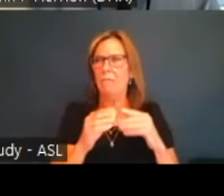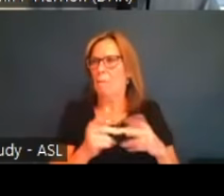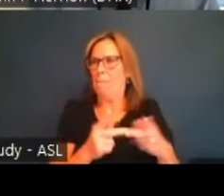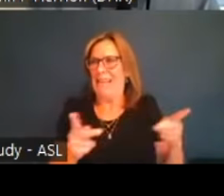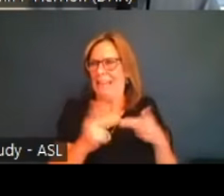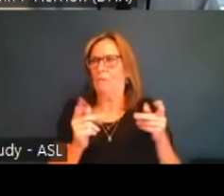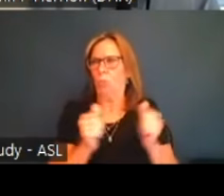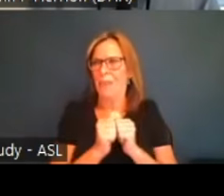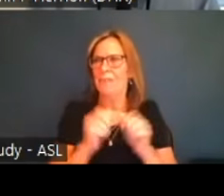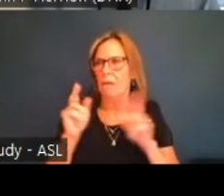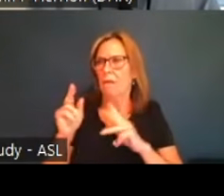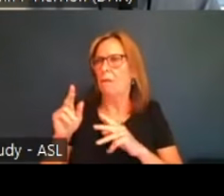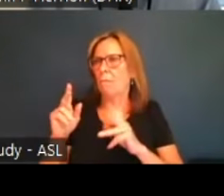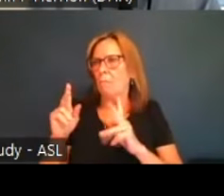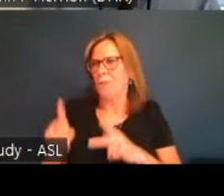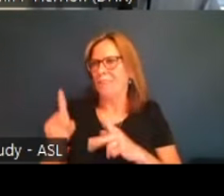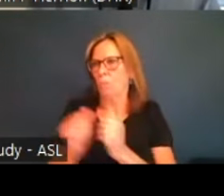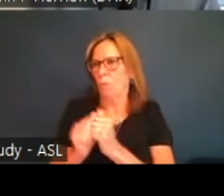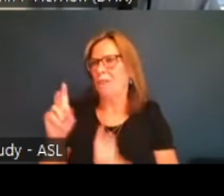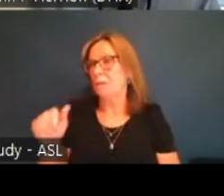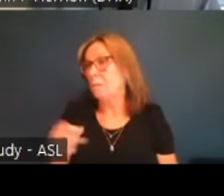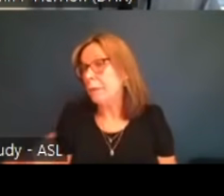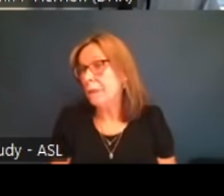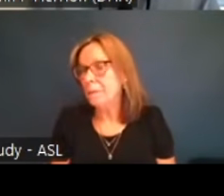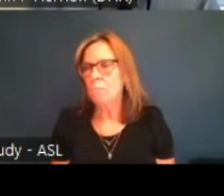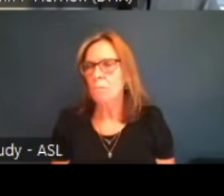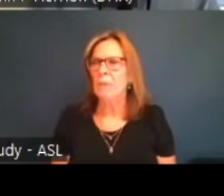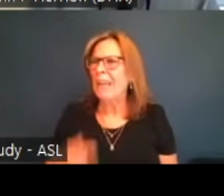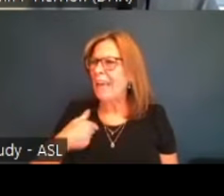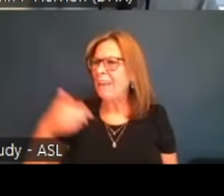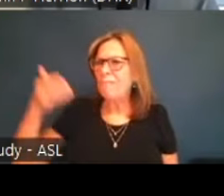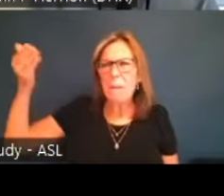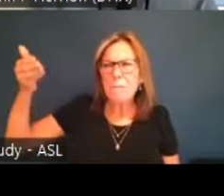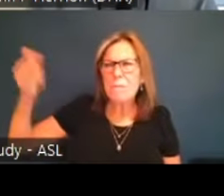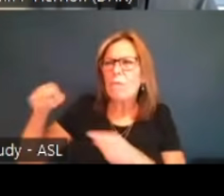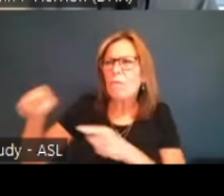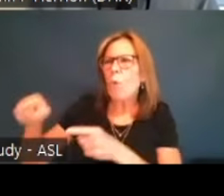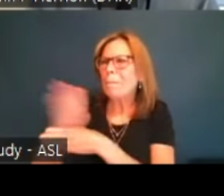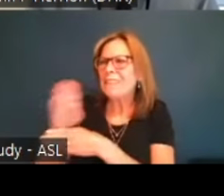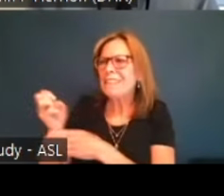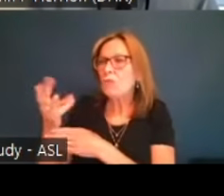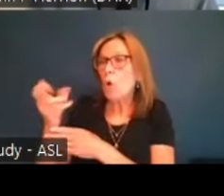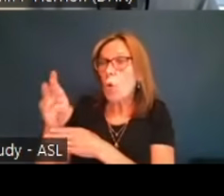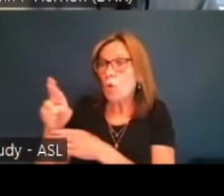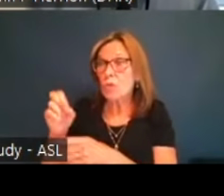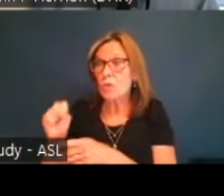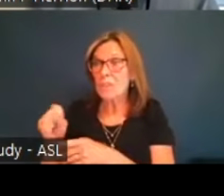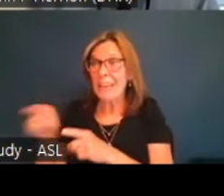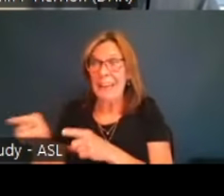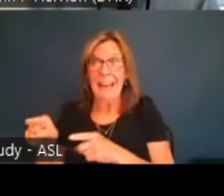, can we ask for papers? Can we ask for a certificate? Can we ask for a card or some type of vest or some type of proof